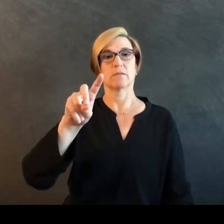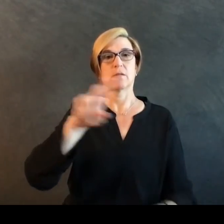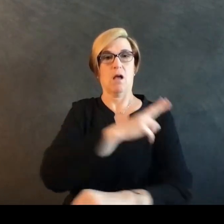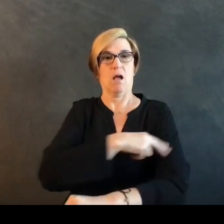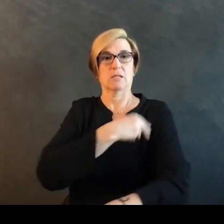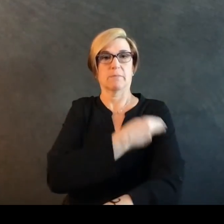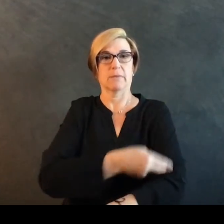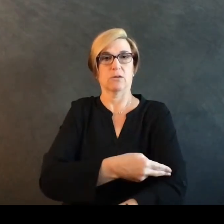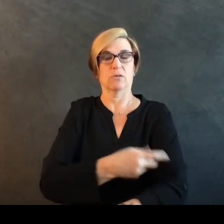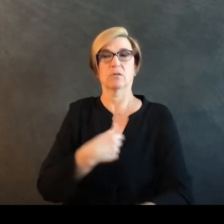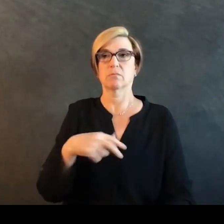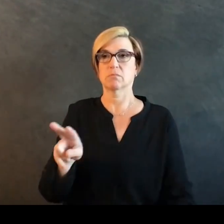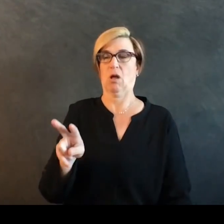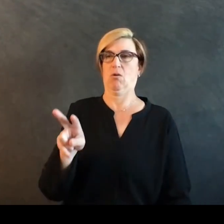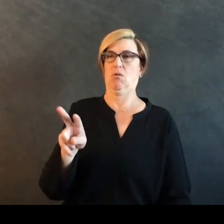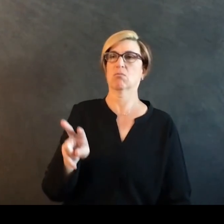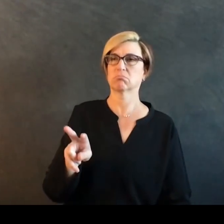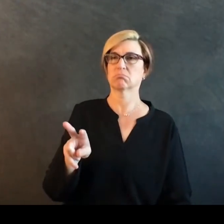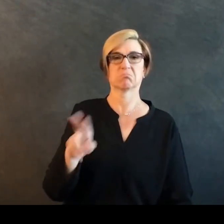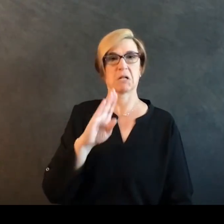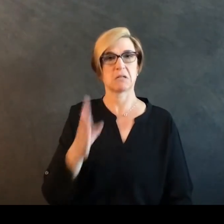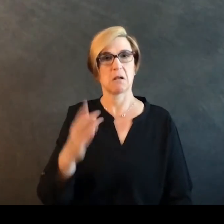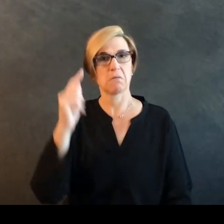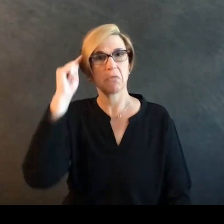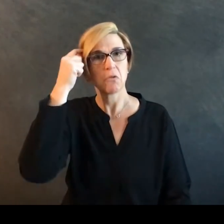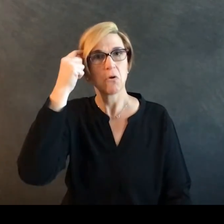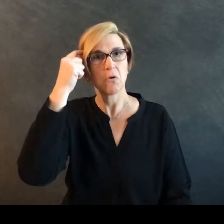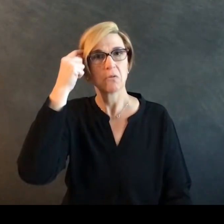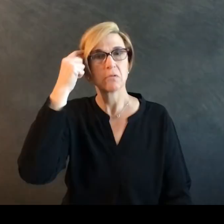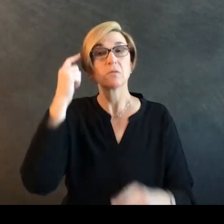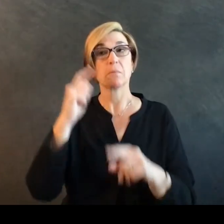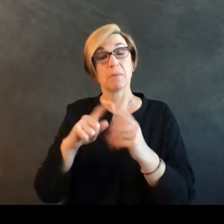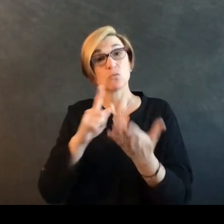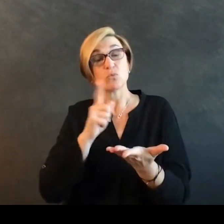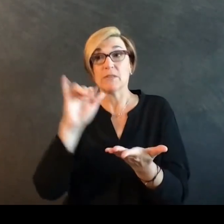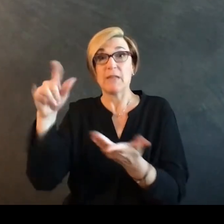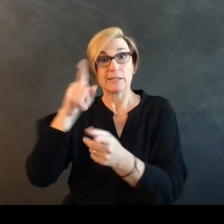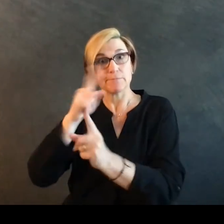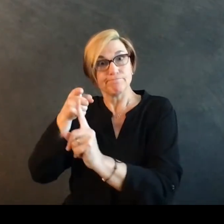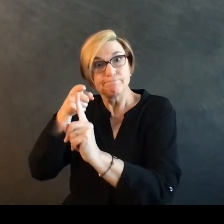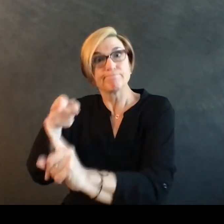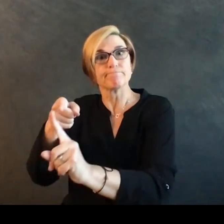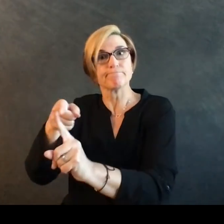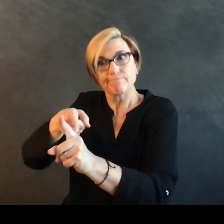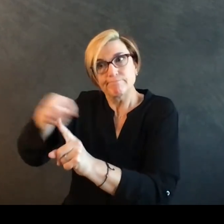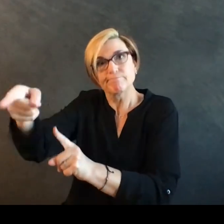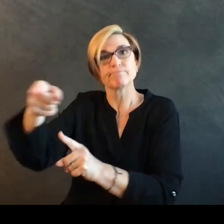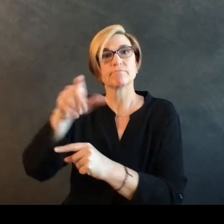doing that but their uses their real demand is for that and we had meetings